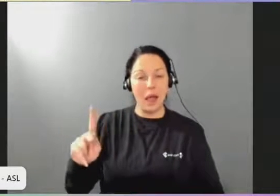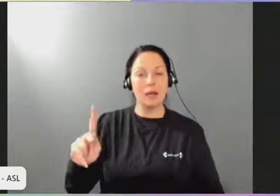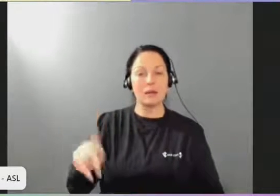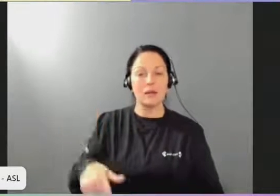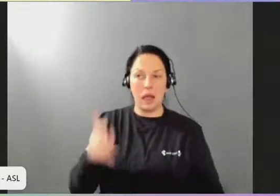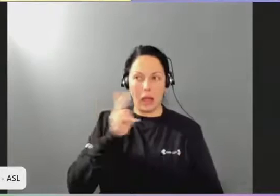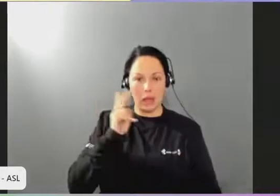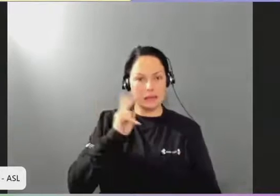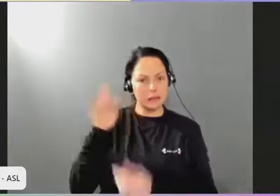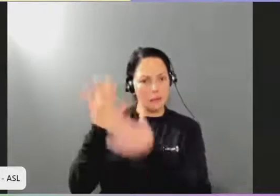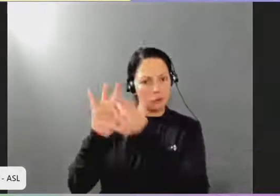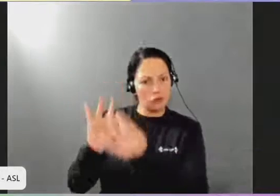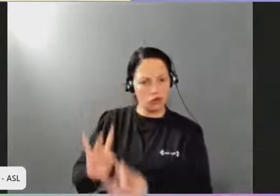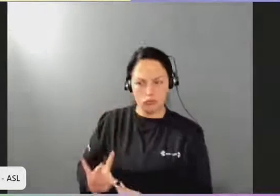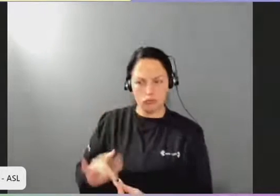you'll get my information here